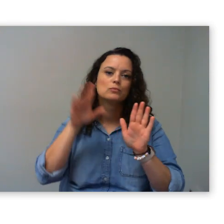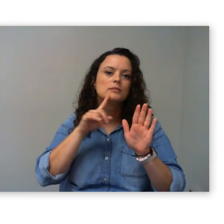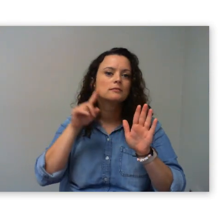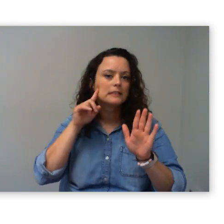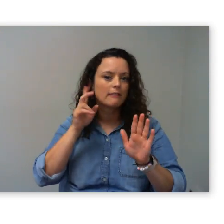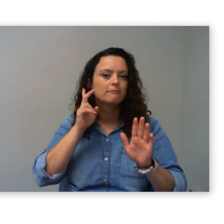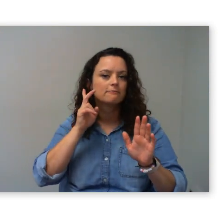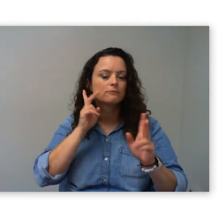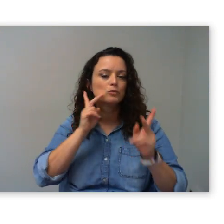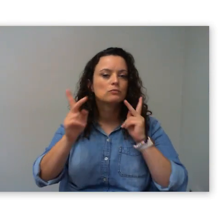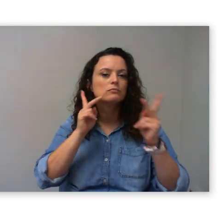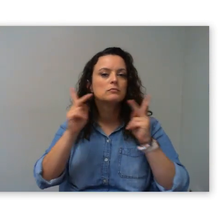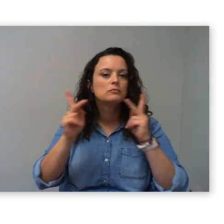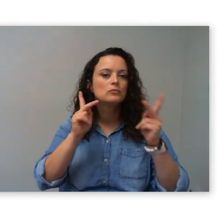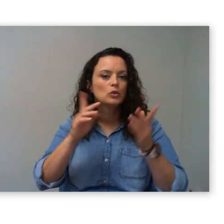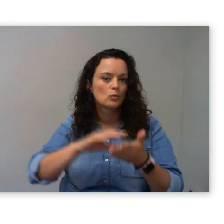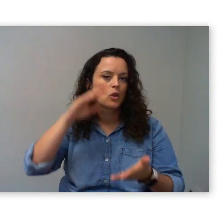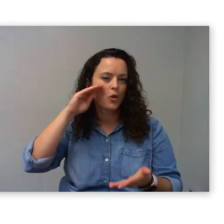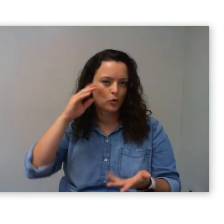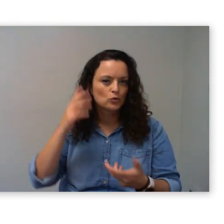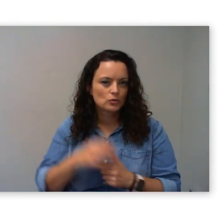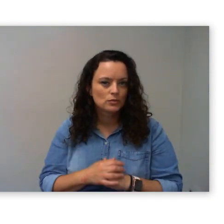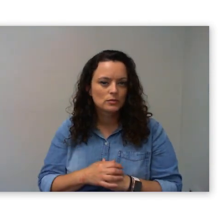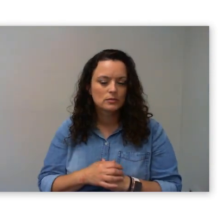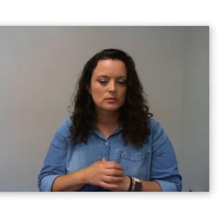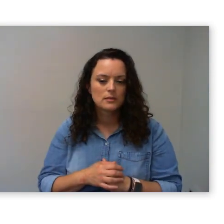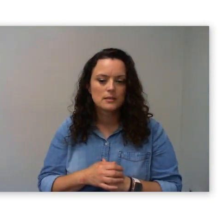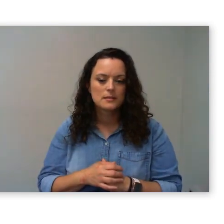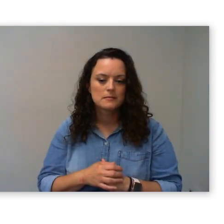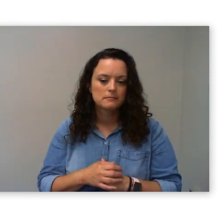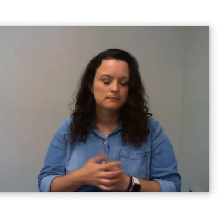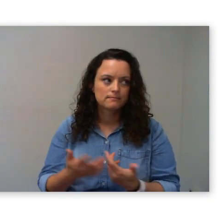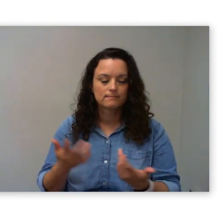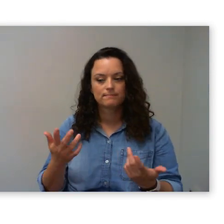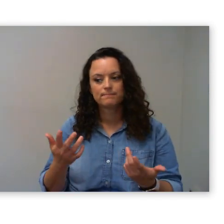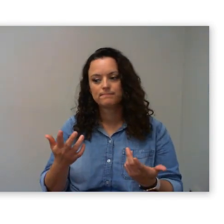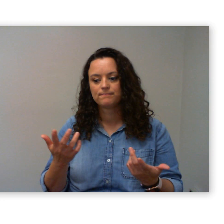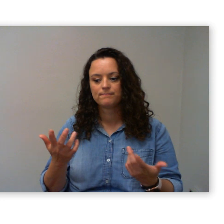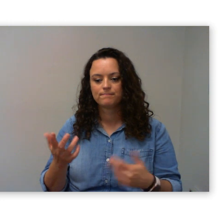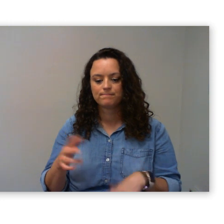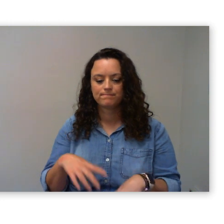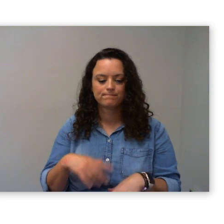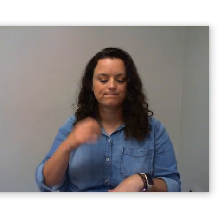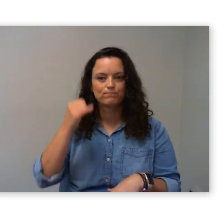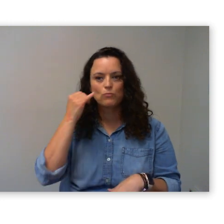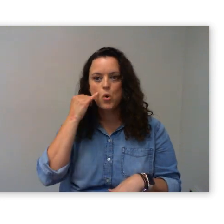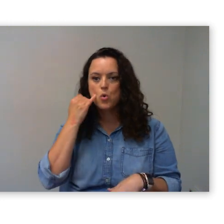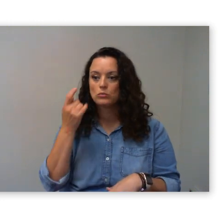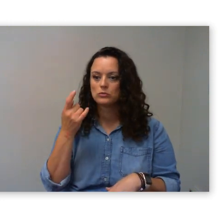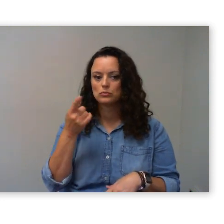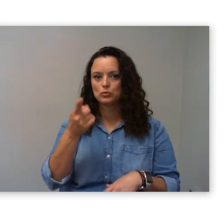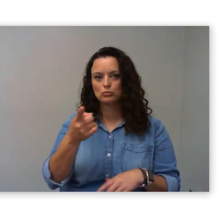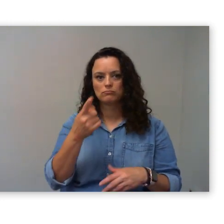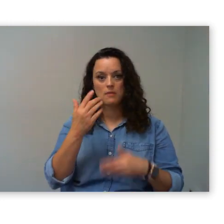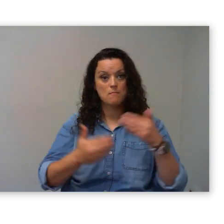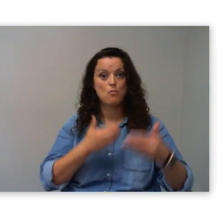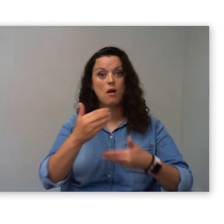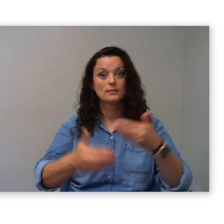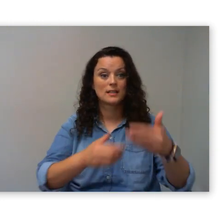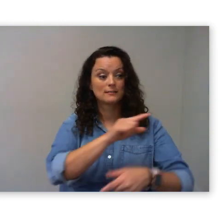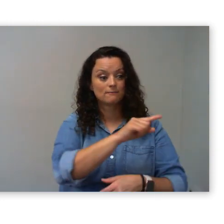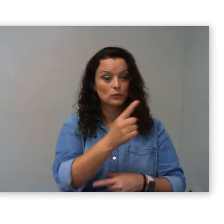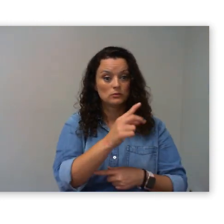learners and so um if you have a process that needs to be followed maybe having pictures with